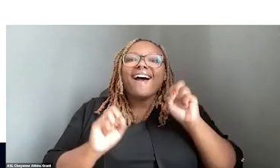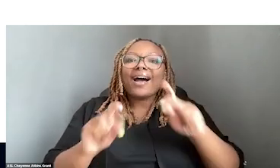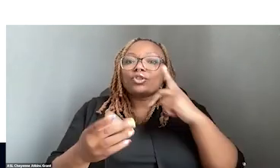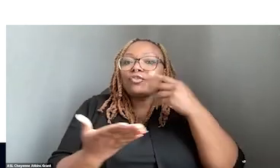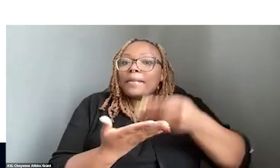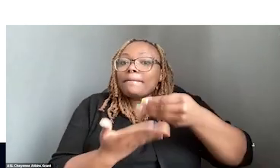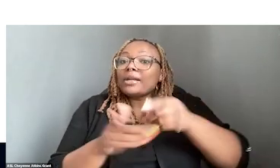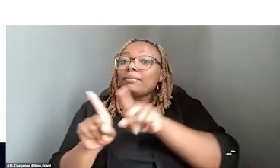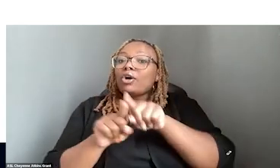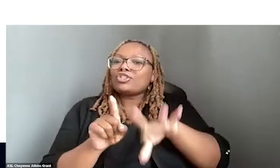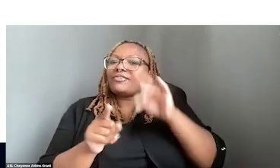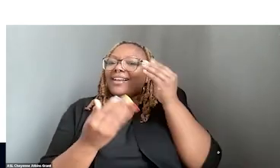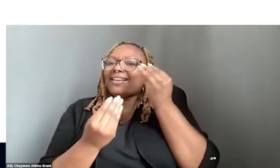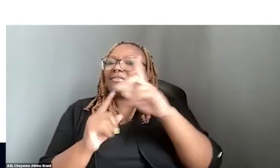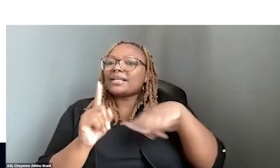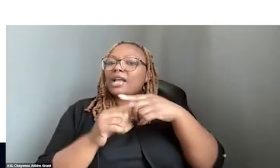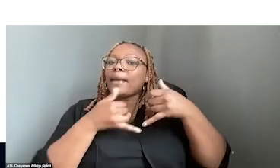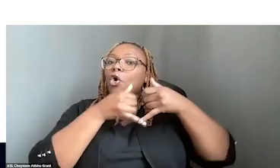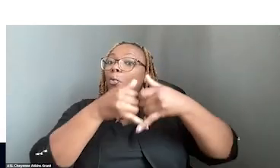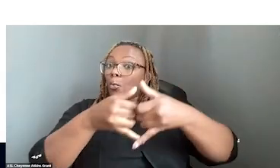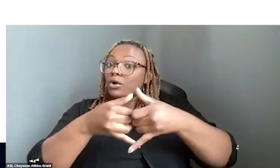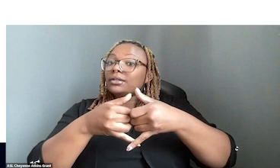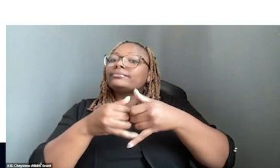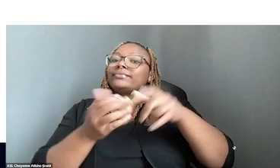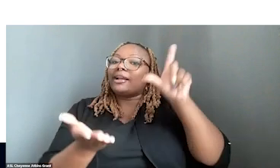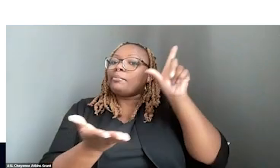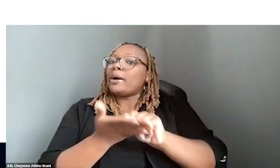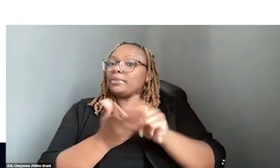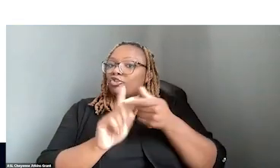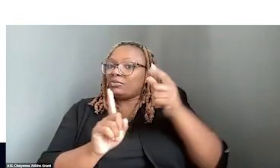to find information about awards that came out from those.